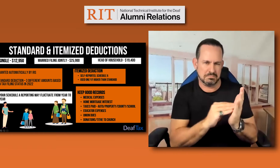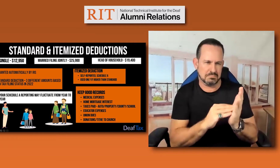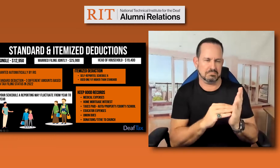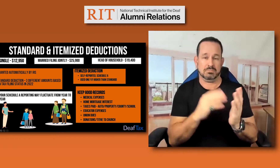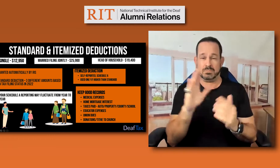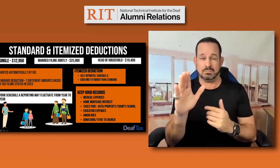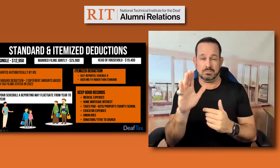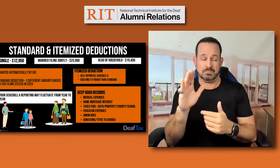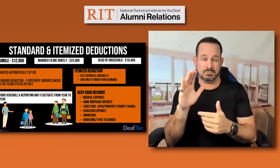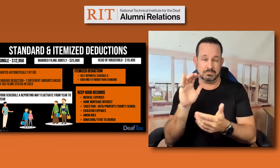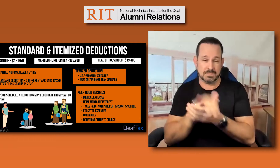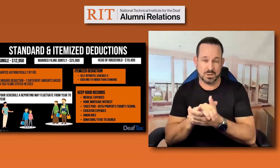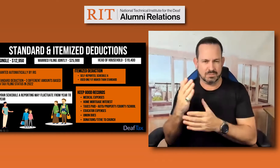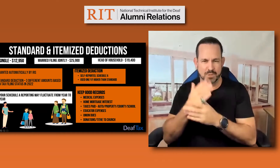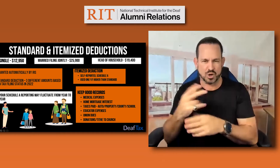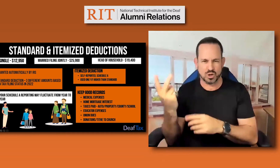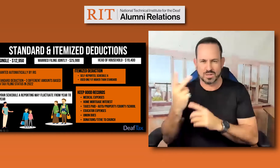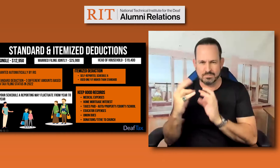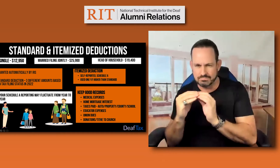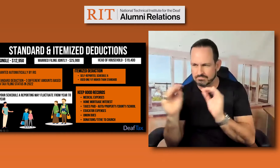and you're able to focus more on just filling out the forms.